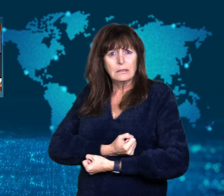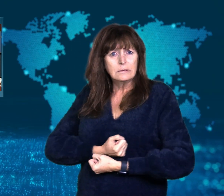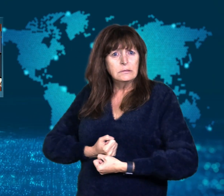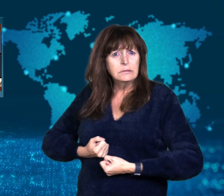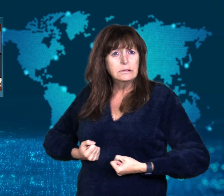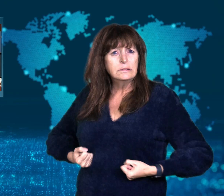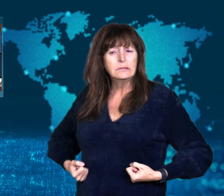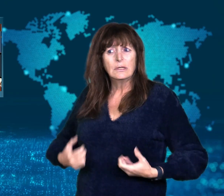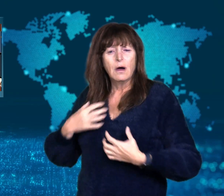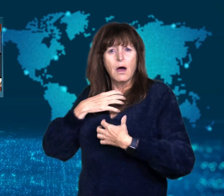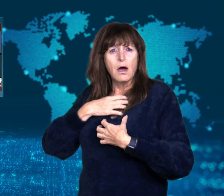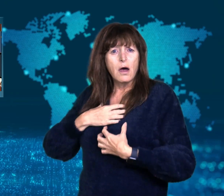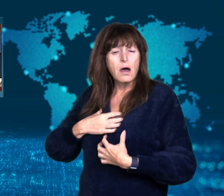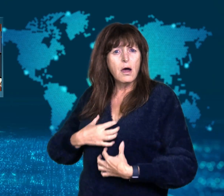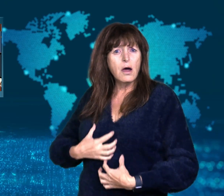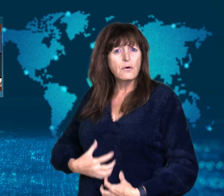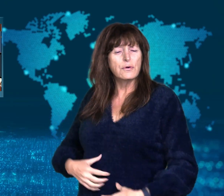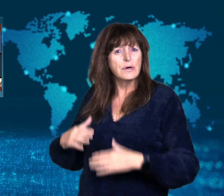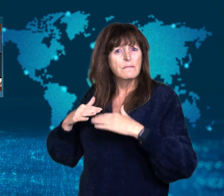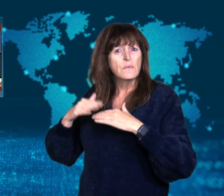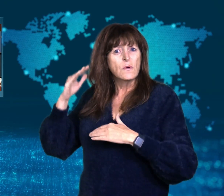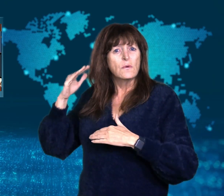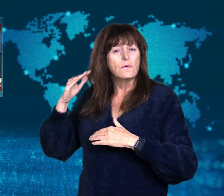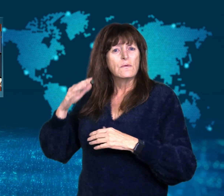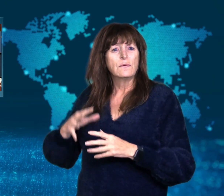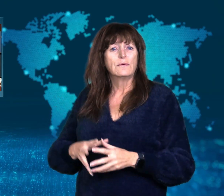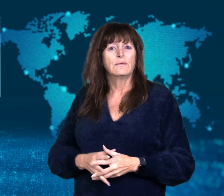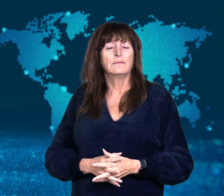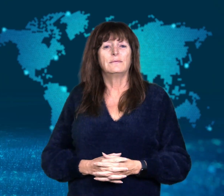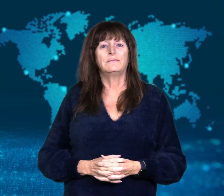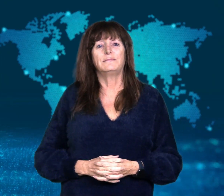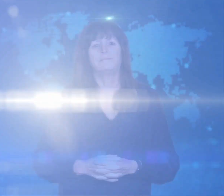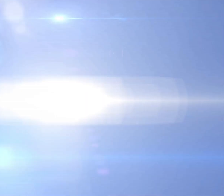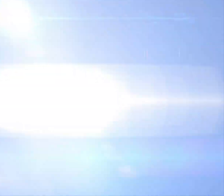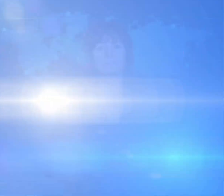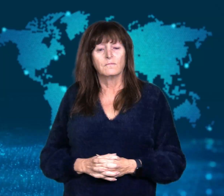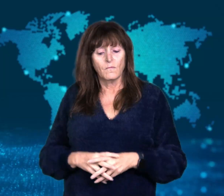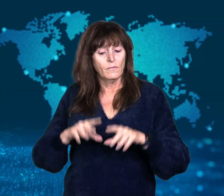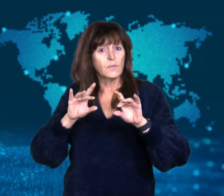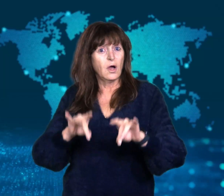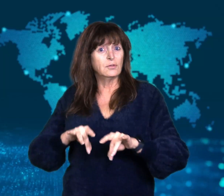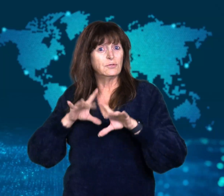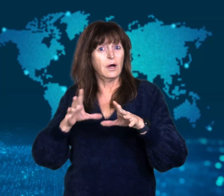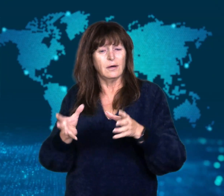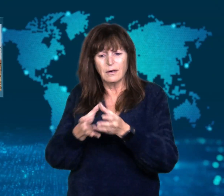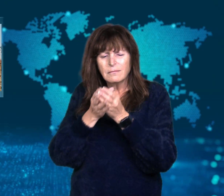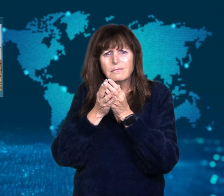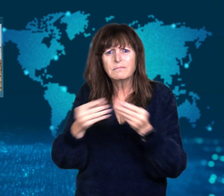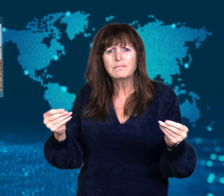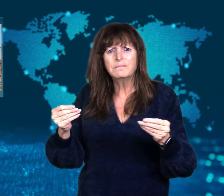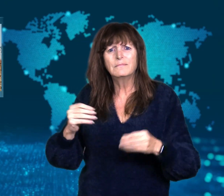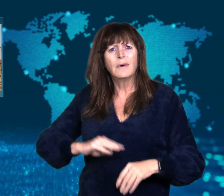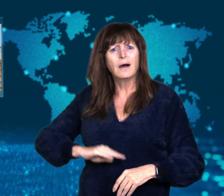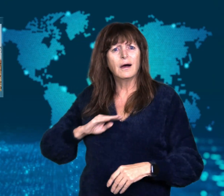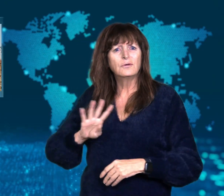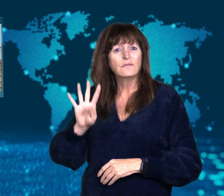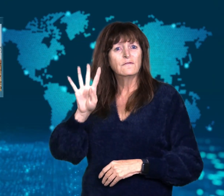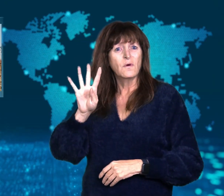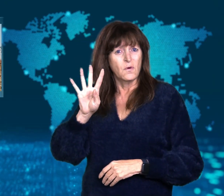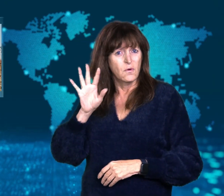to malnutrition and starvation. [Georgia]: In Australia,